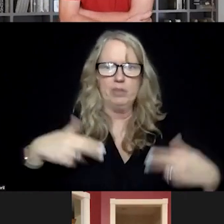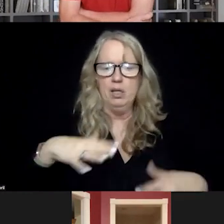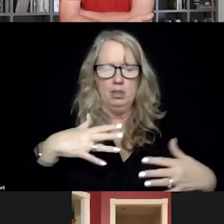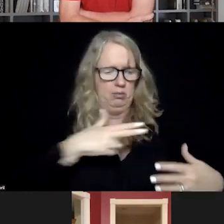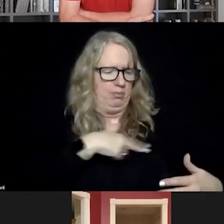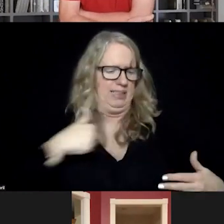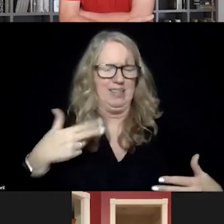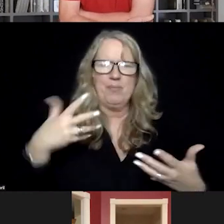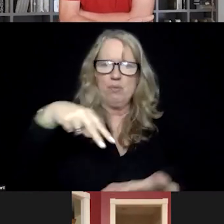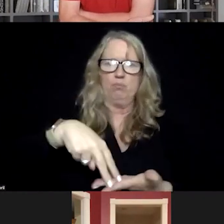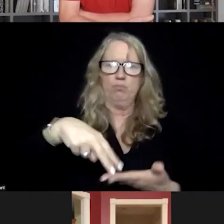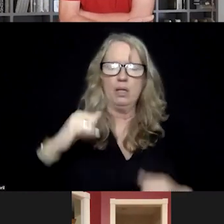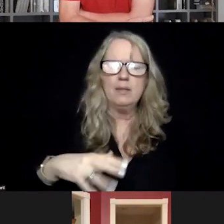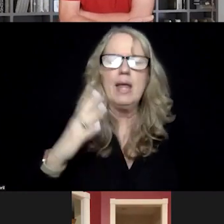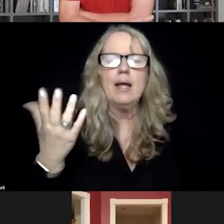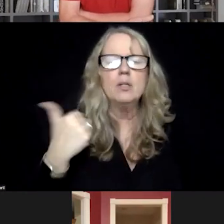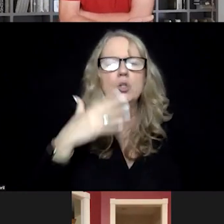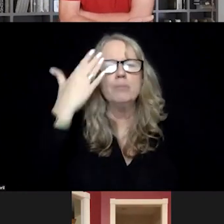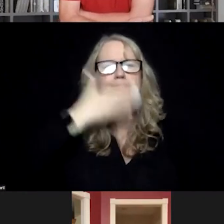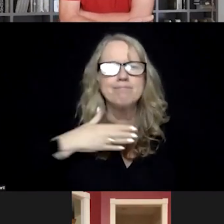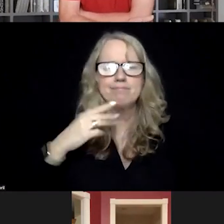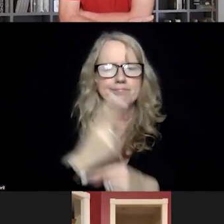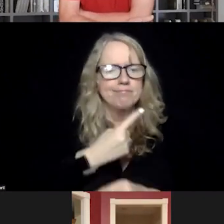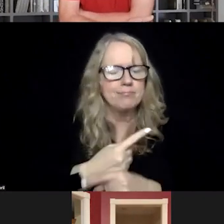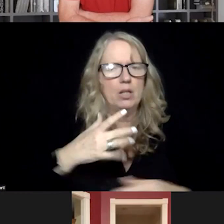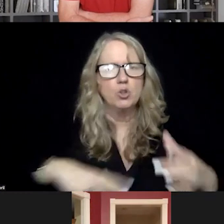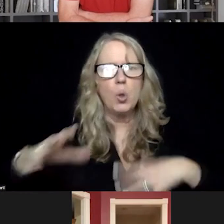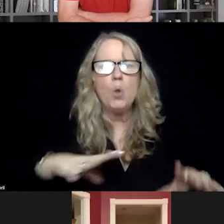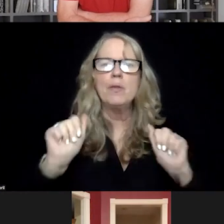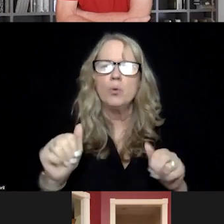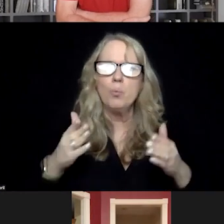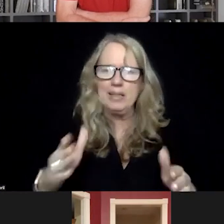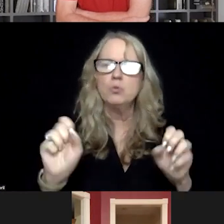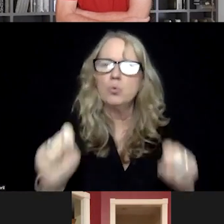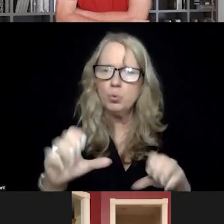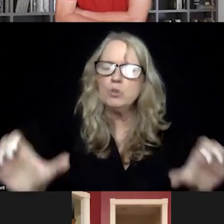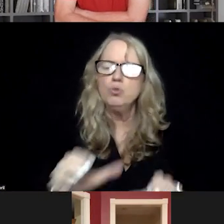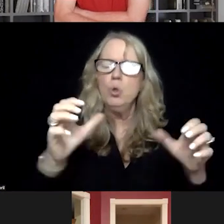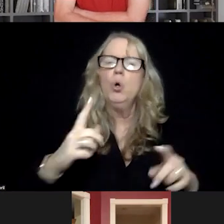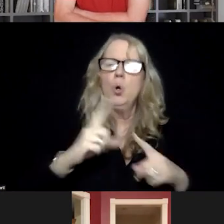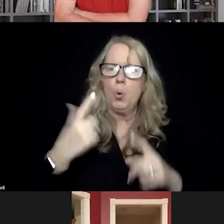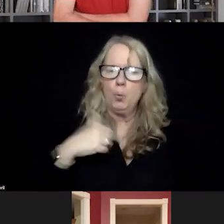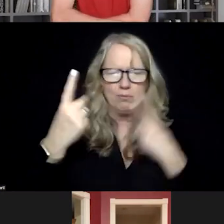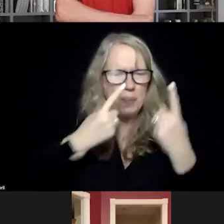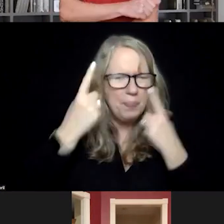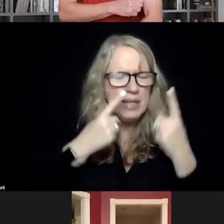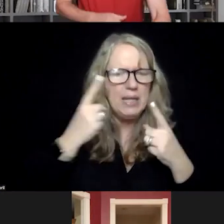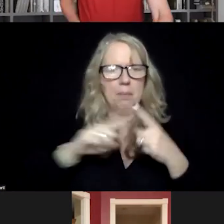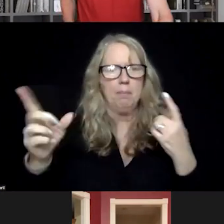THERE, BUT UNMARKED CLOTHES. THERE ARE WAYS THAT WE CAN DO IT. WE CAN THINK IT OUT. AT THE END OF THE DAY, WE NEED TO THINK